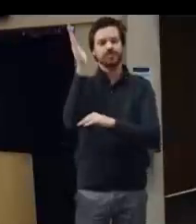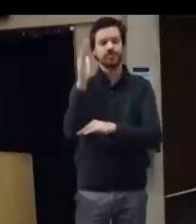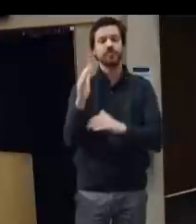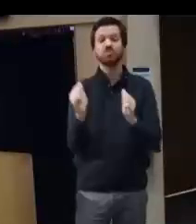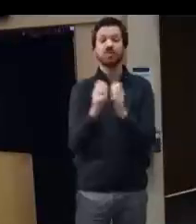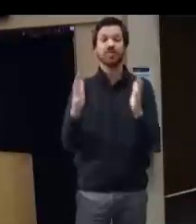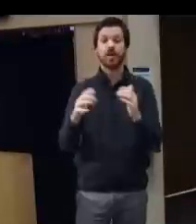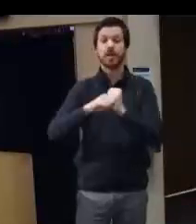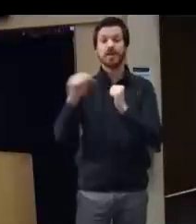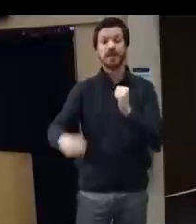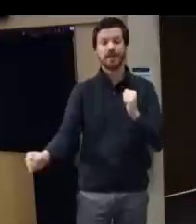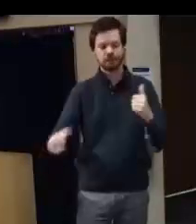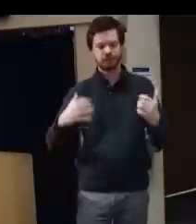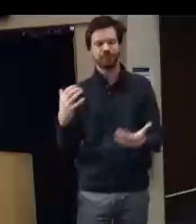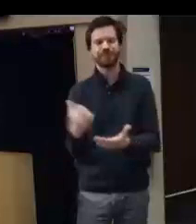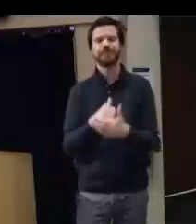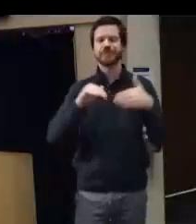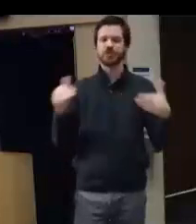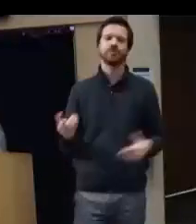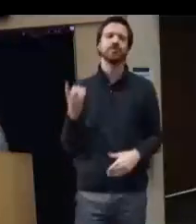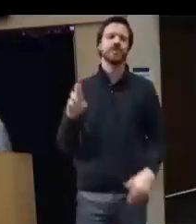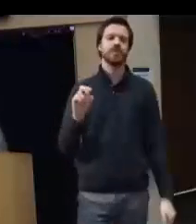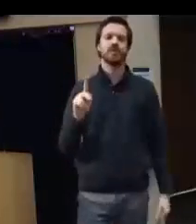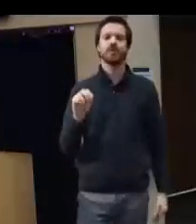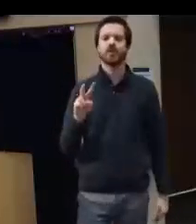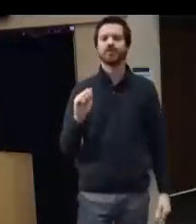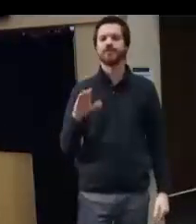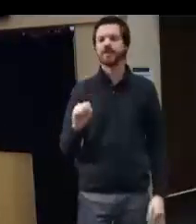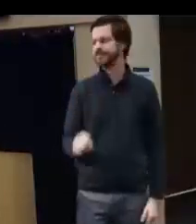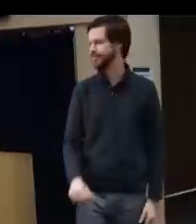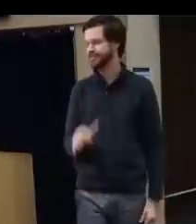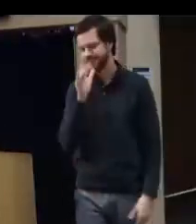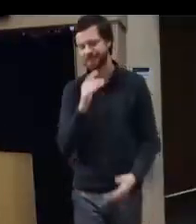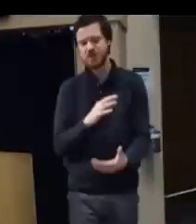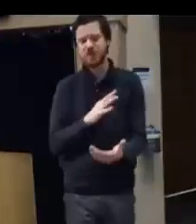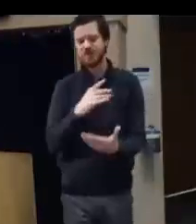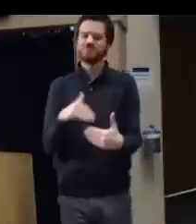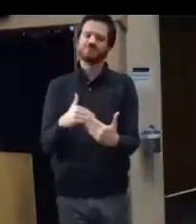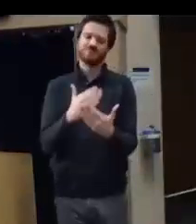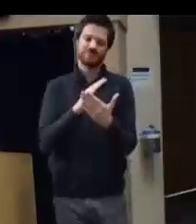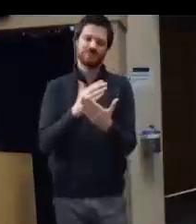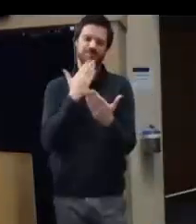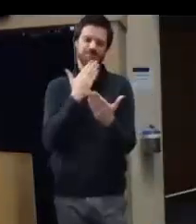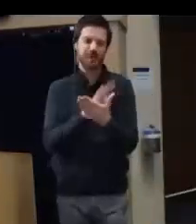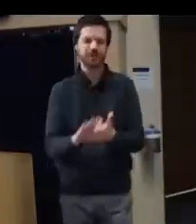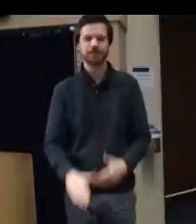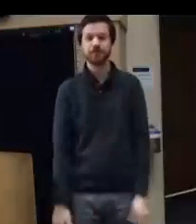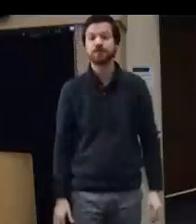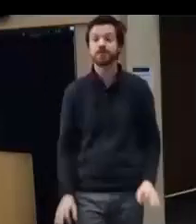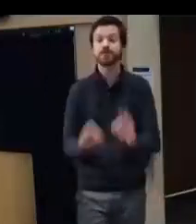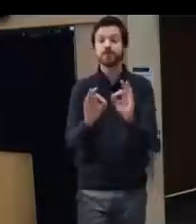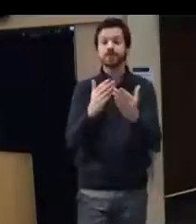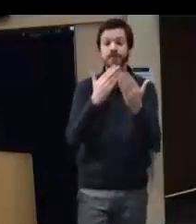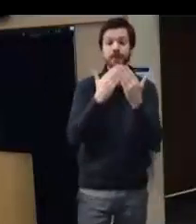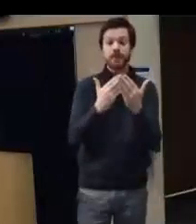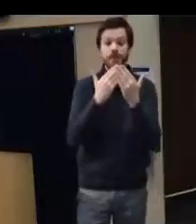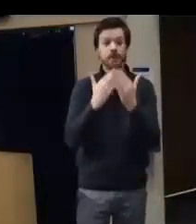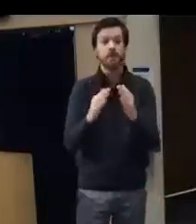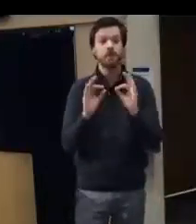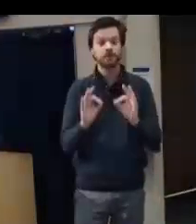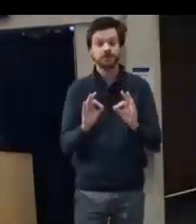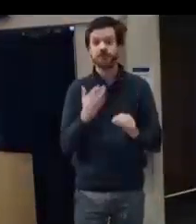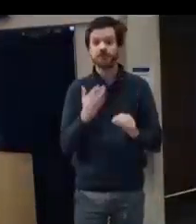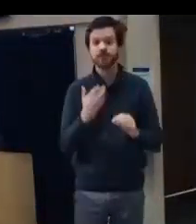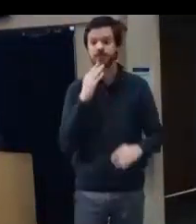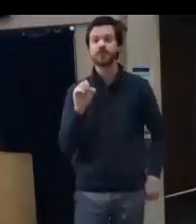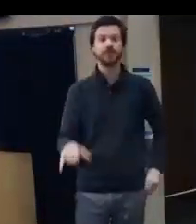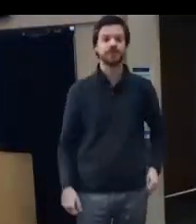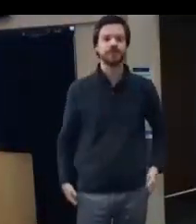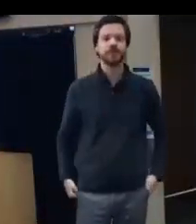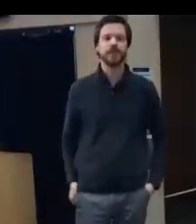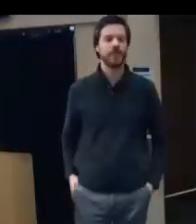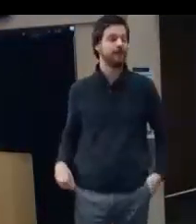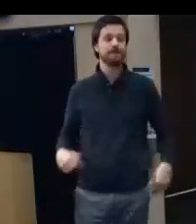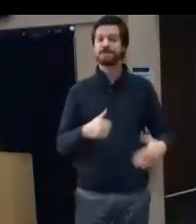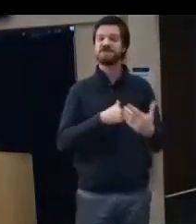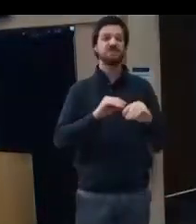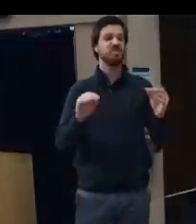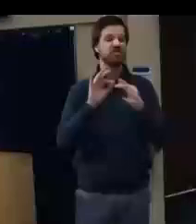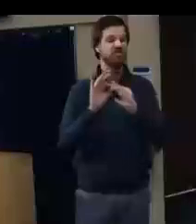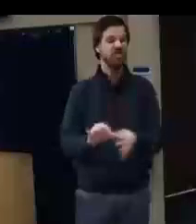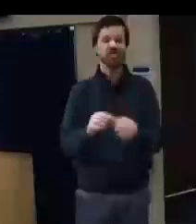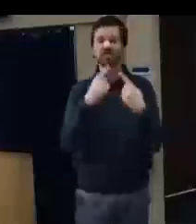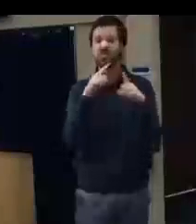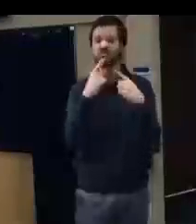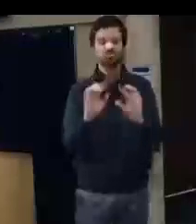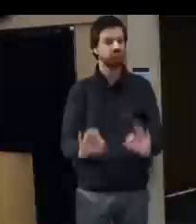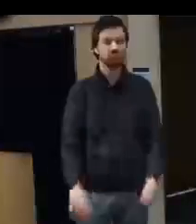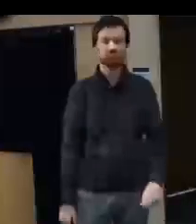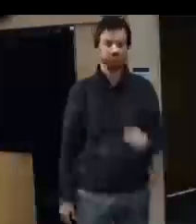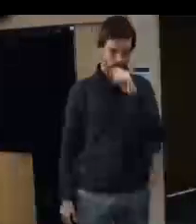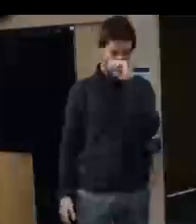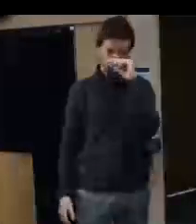further Ado let's welcome Dr Cox soce thank you thank you Joy me no relevant disclosures here we